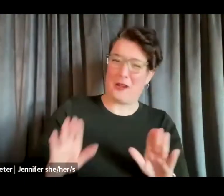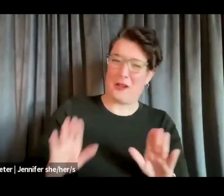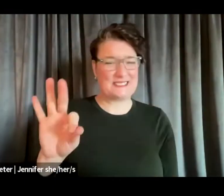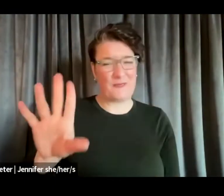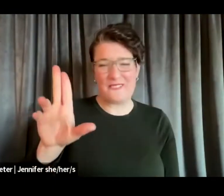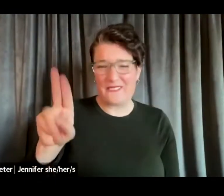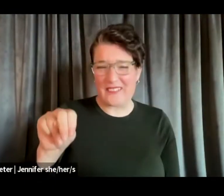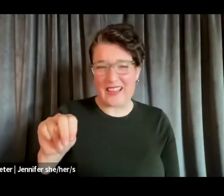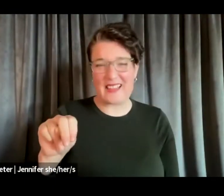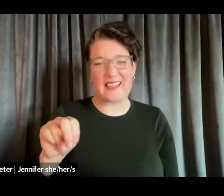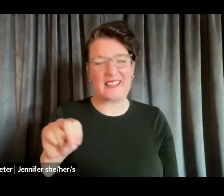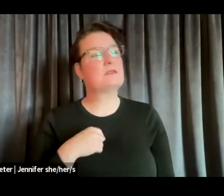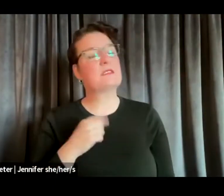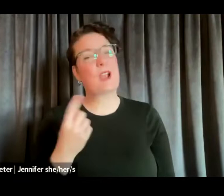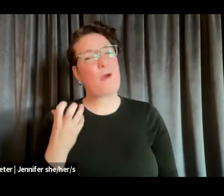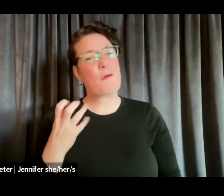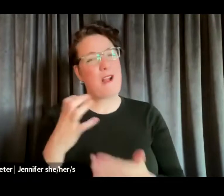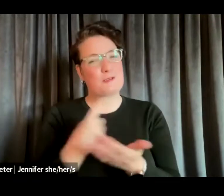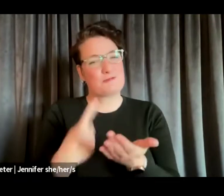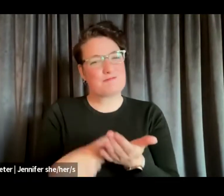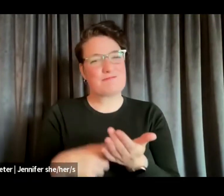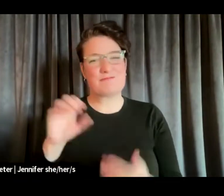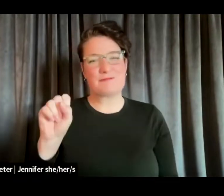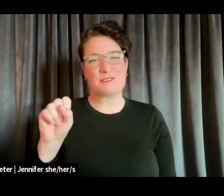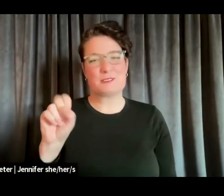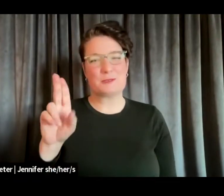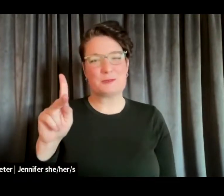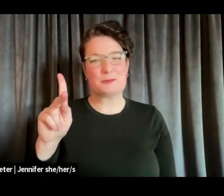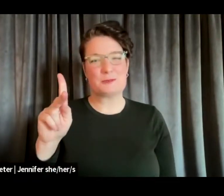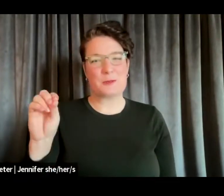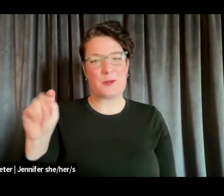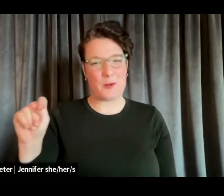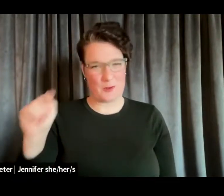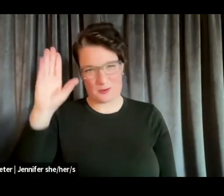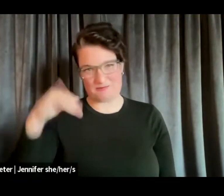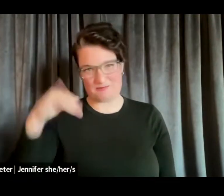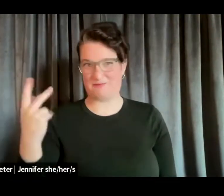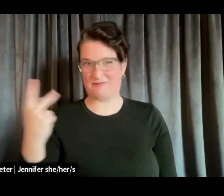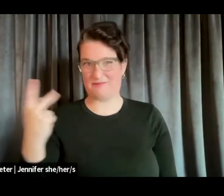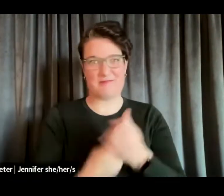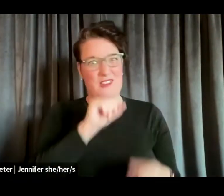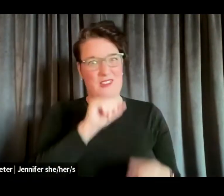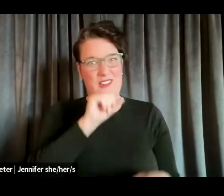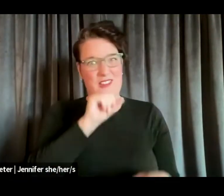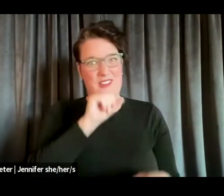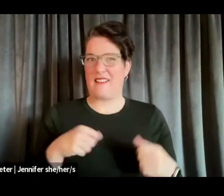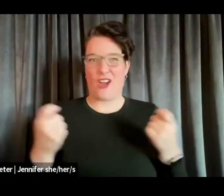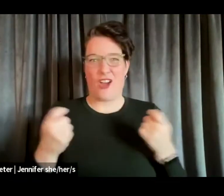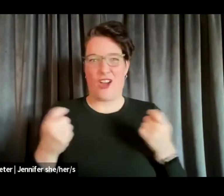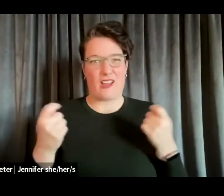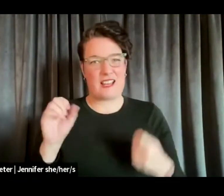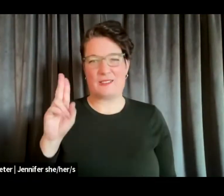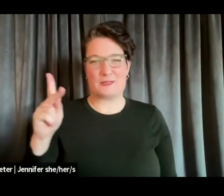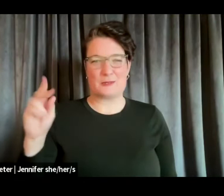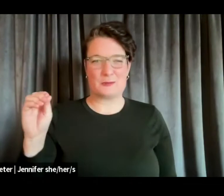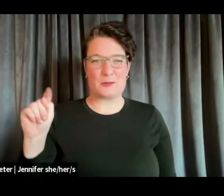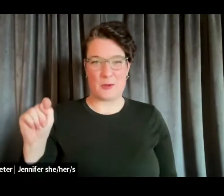Well, I just wanna talk about Sukkot cuz I know we both love Sukkot so much. It's really special. It's the joy portal.